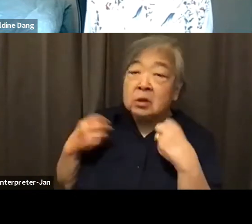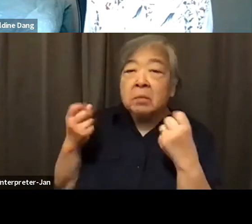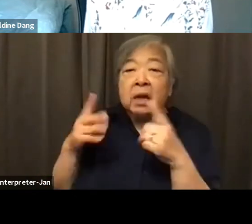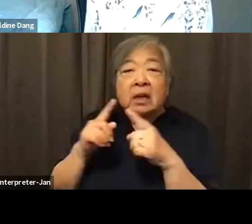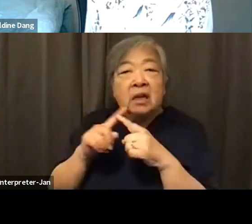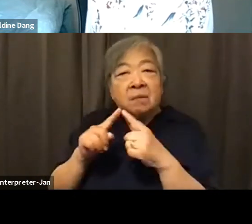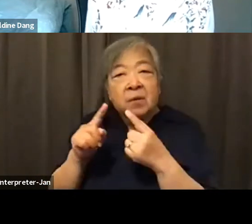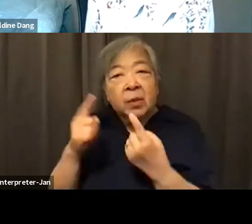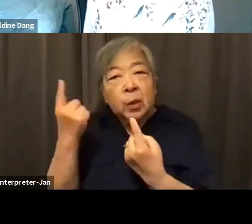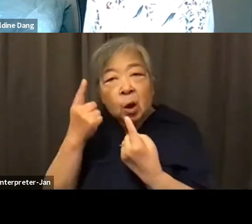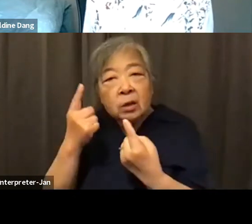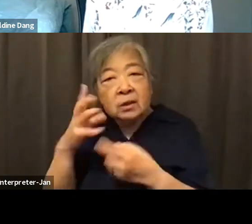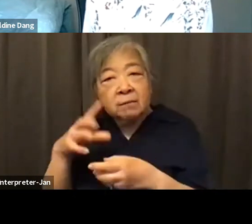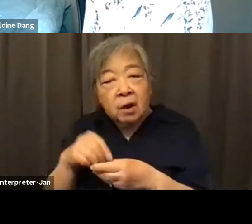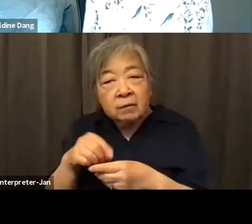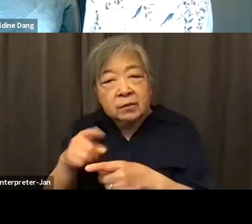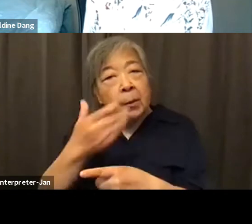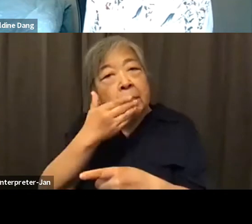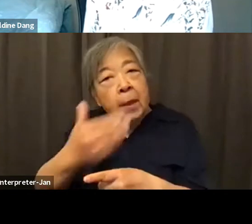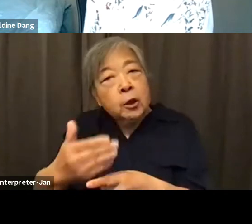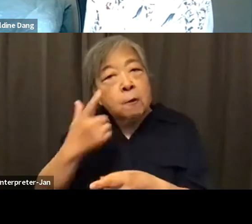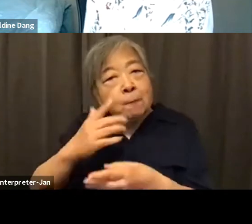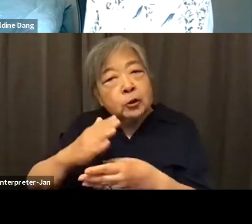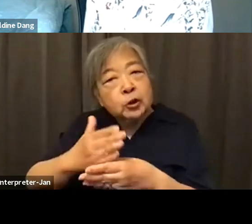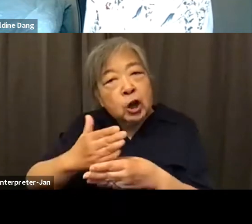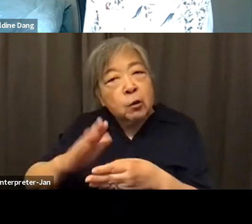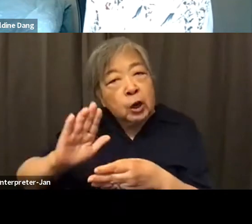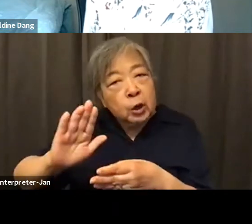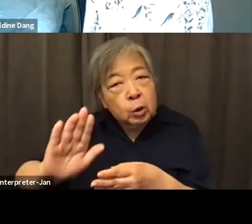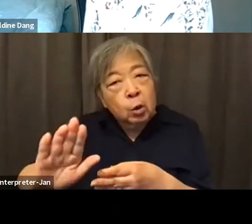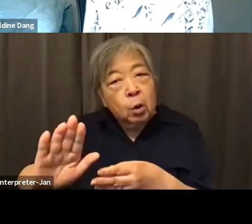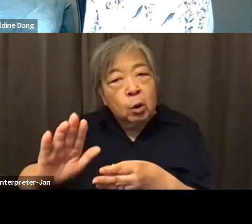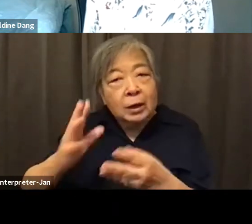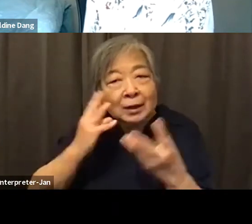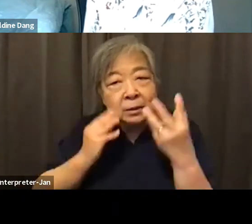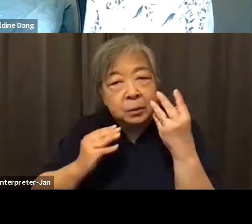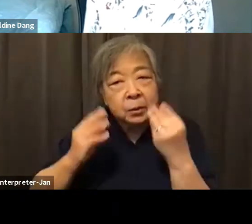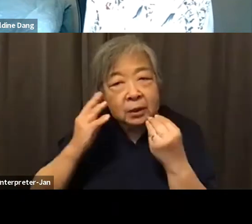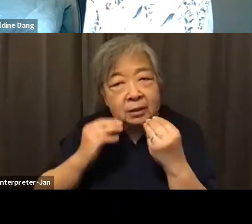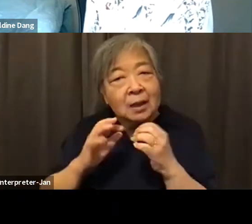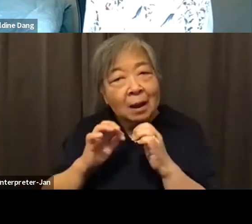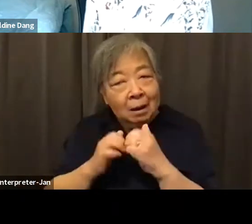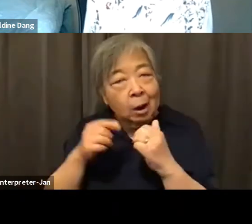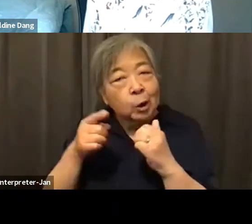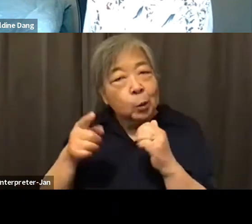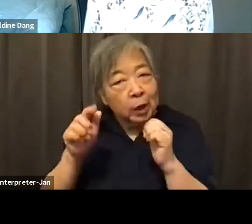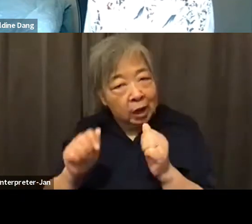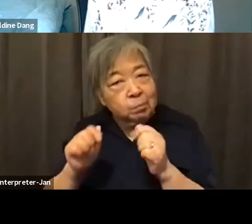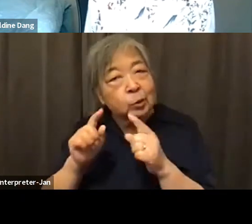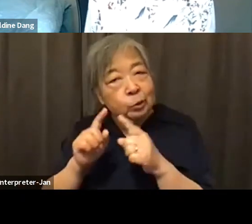your sharing all the many ways in which you were able to thrive in your host community.